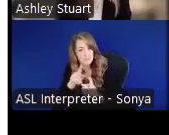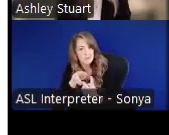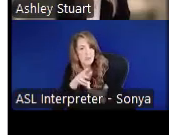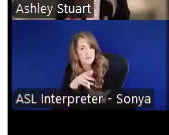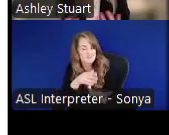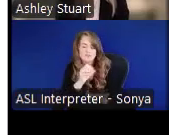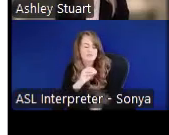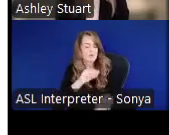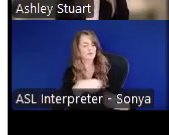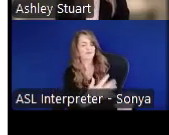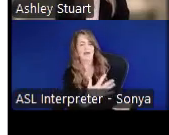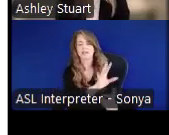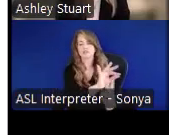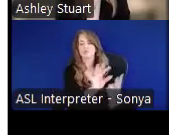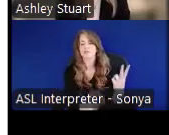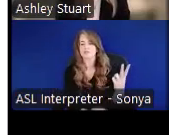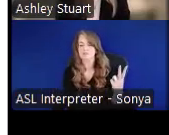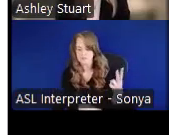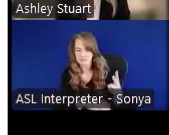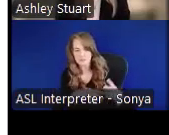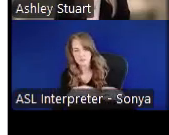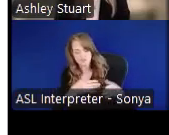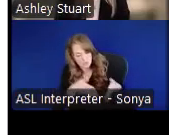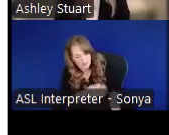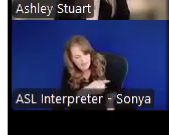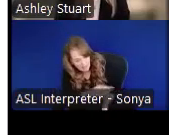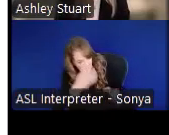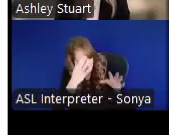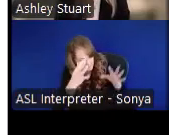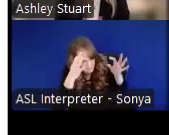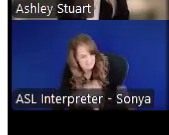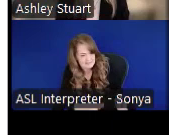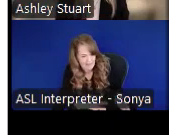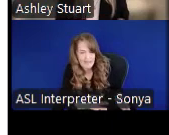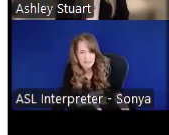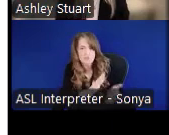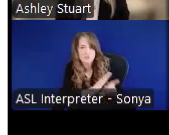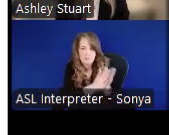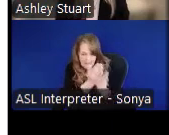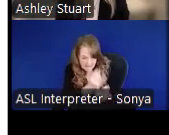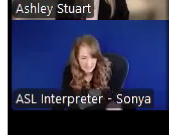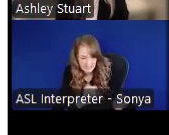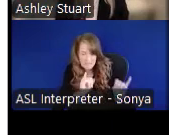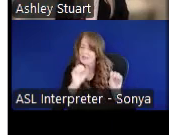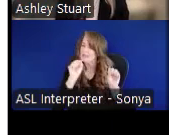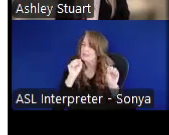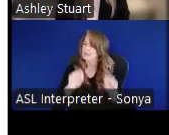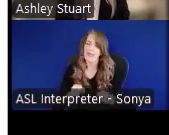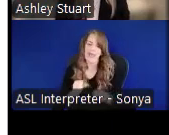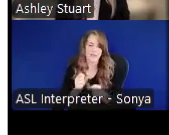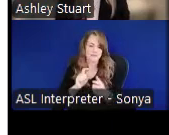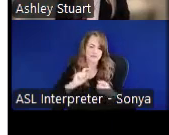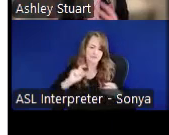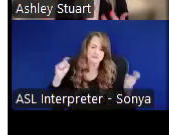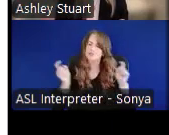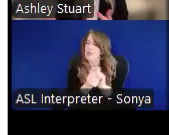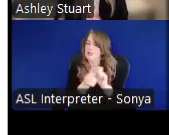that, that embrace, that desire for independence and autonomy, can be game changers when it comes to managing more